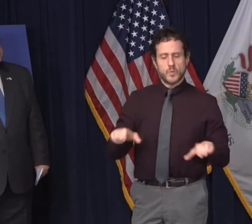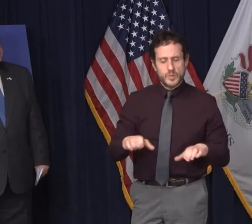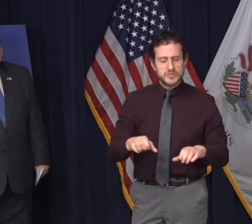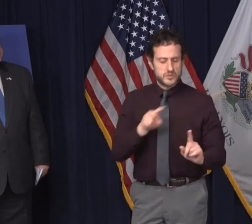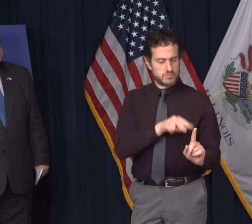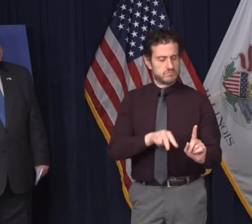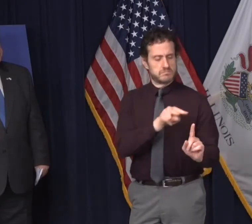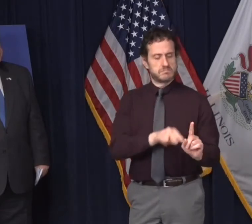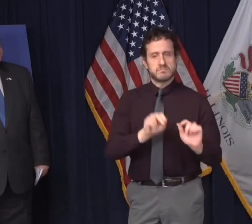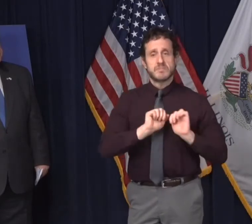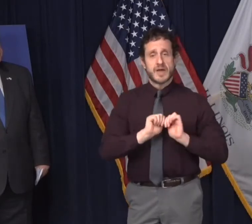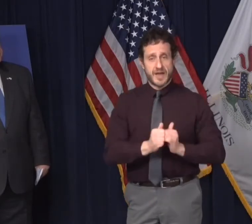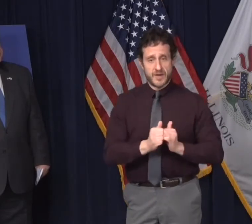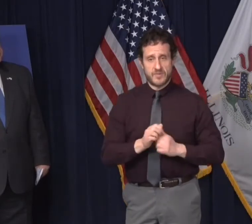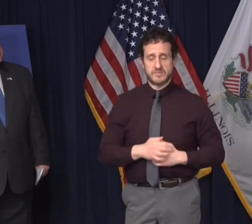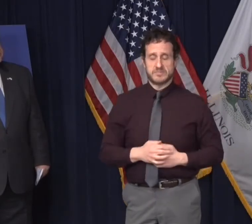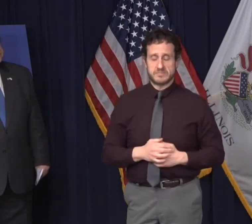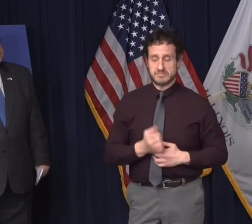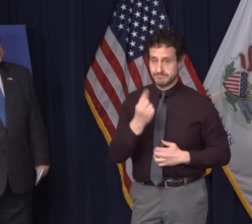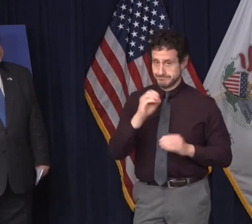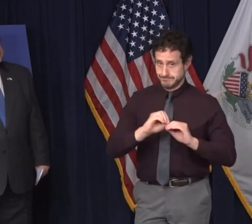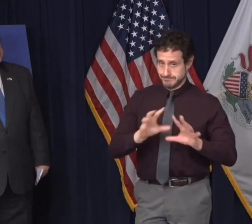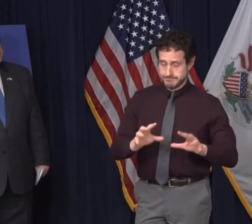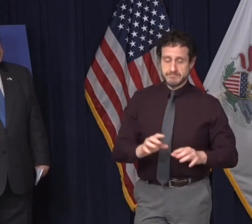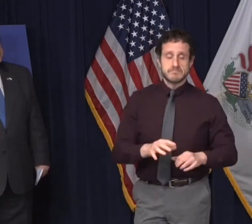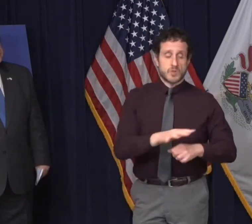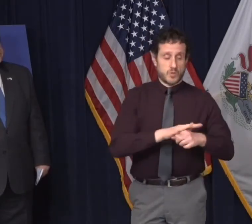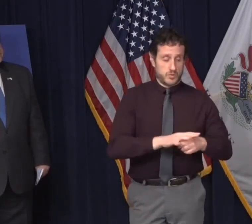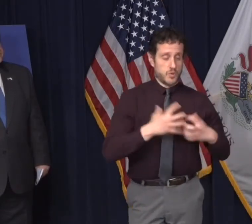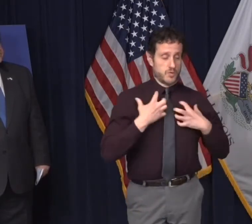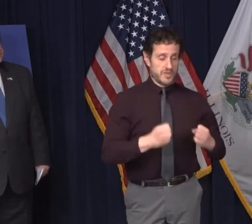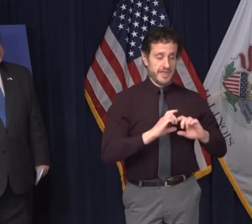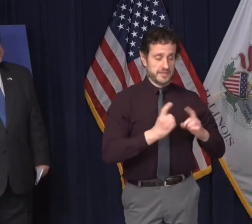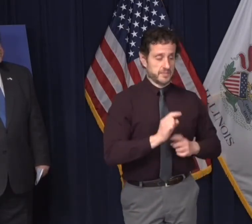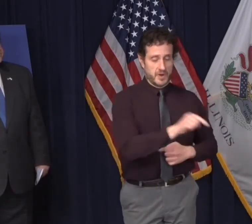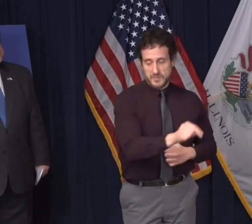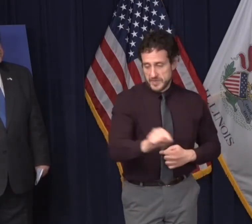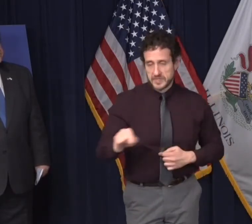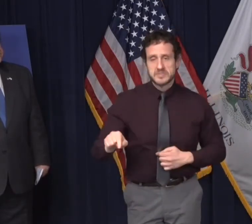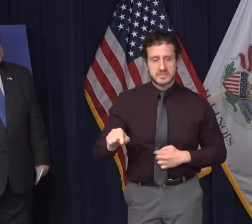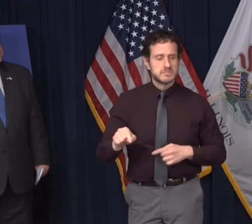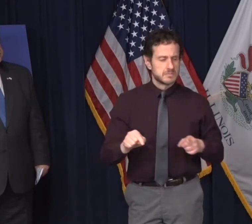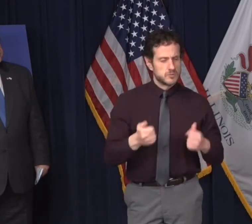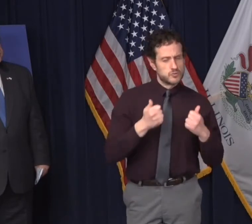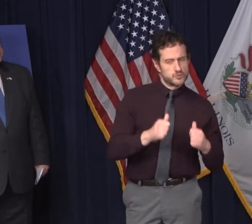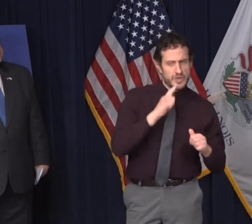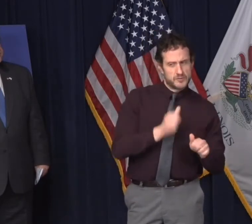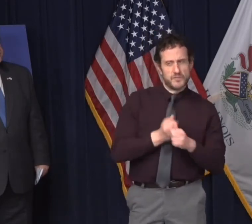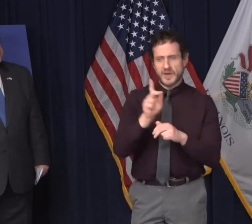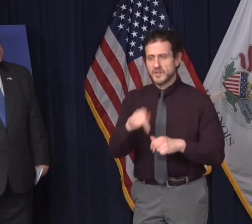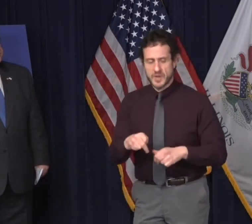SO HOW HAS ILLINOIS CONDUCTED CONTACT TRACING TO DATE? I WANT TO BE CLEAR FROM THE VERY BEGINNING LOCAL HEALTH DEPARTMENTS HAVE ACTIVELY